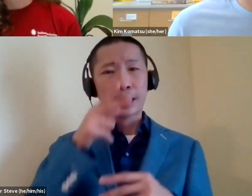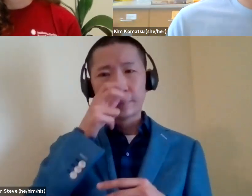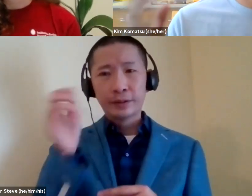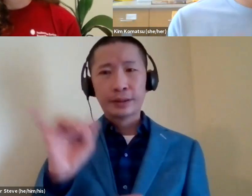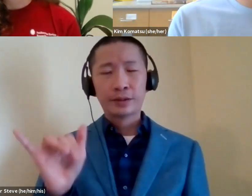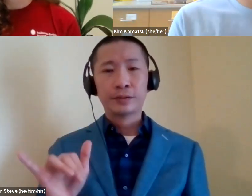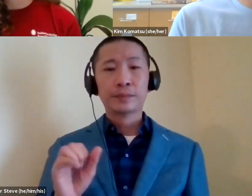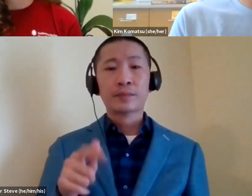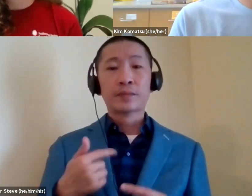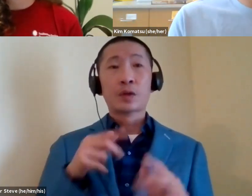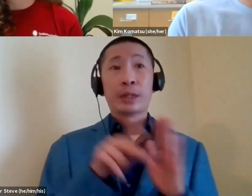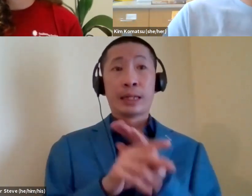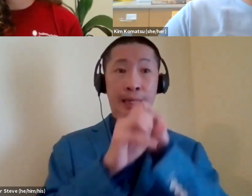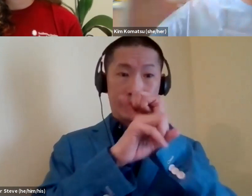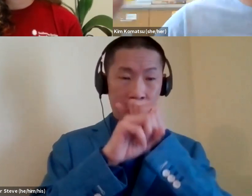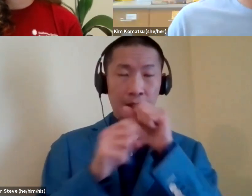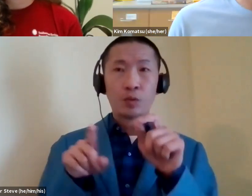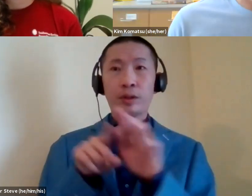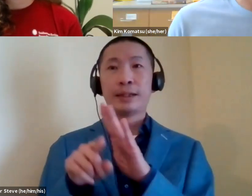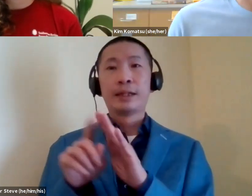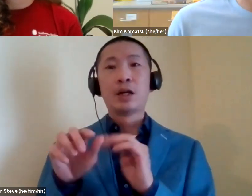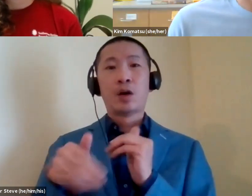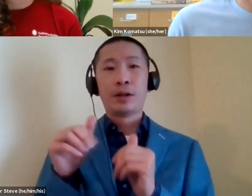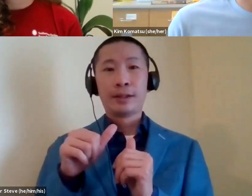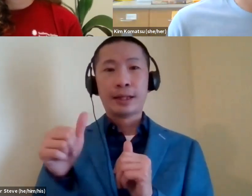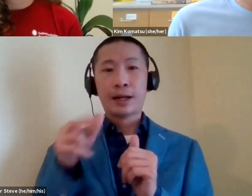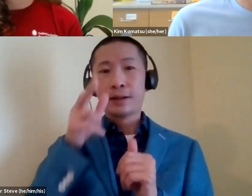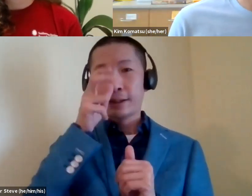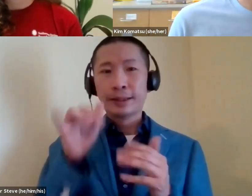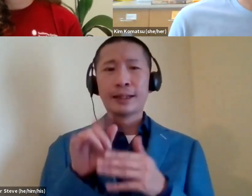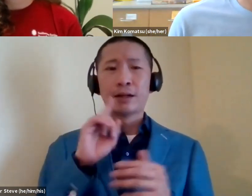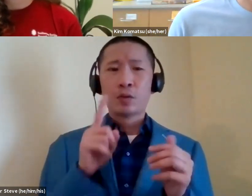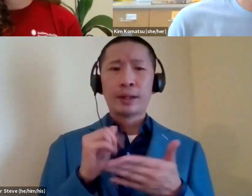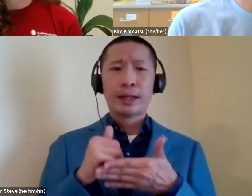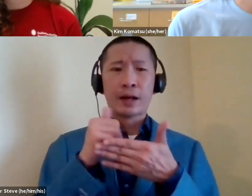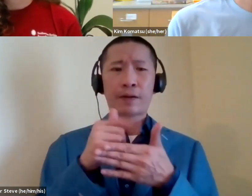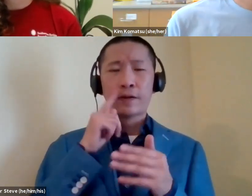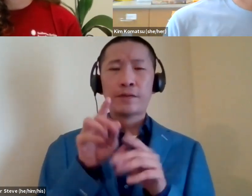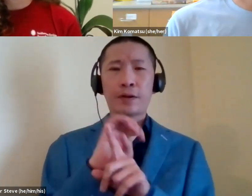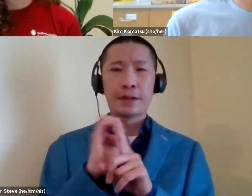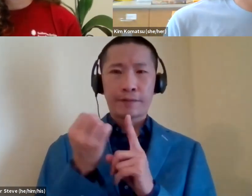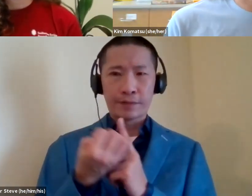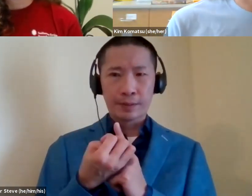Kim Komatsu (she/her): And so, when we're killing the mosquitoes we're also killing all of these other insects that are really beneficial for the environment so using